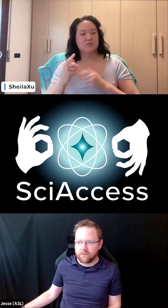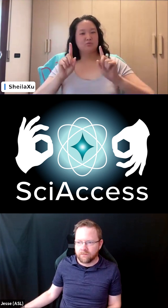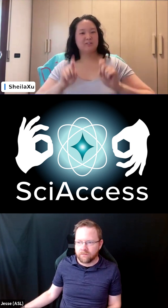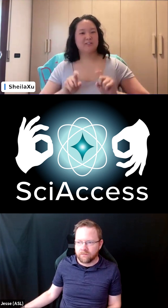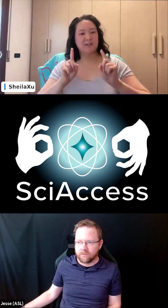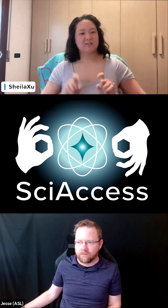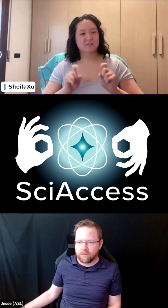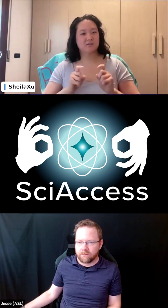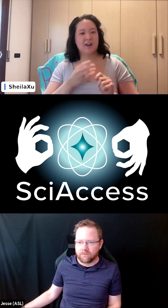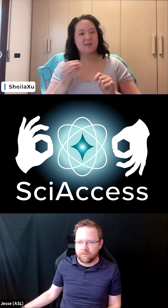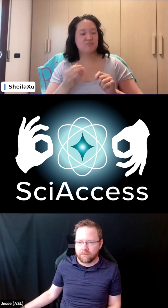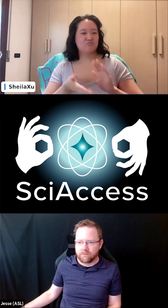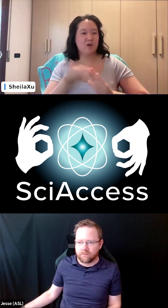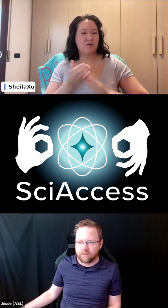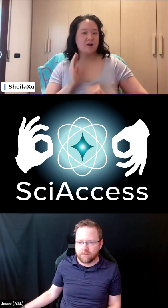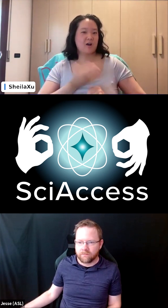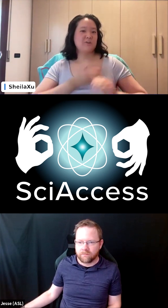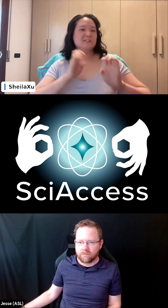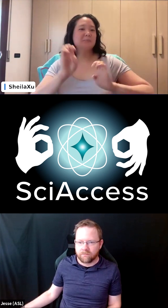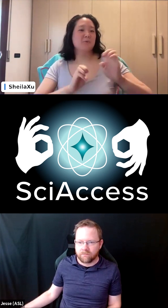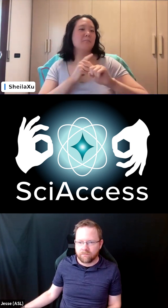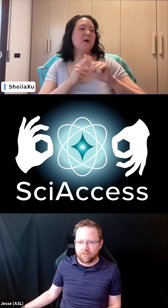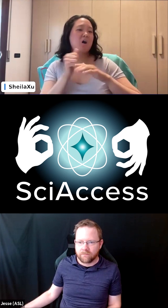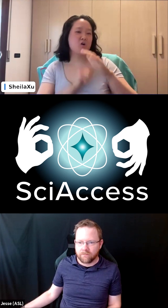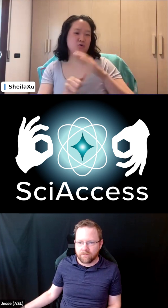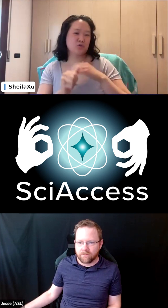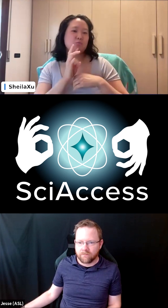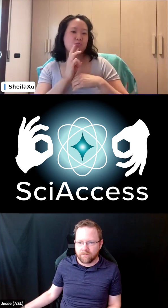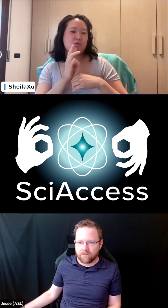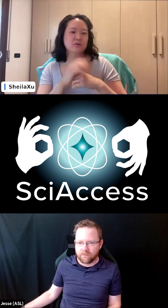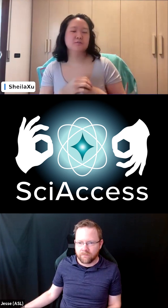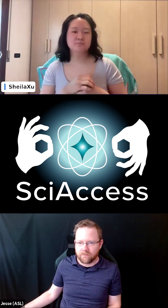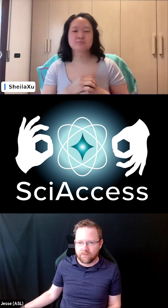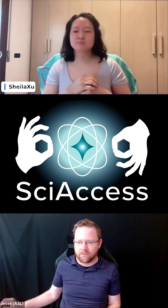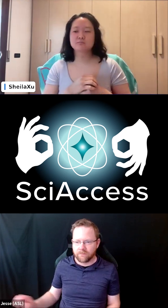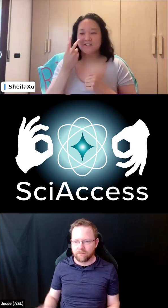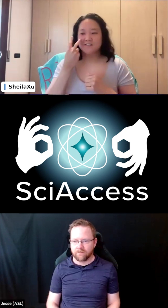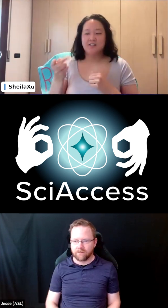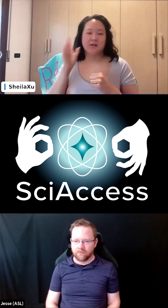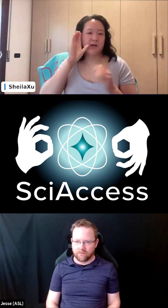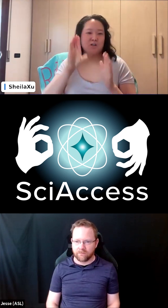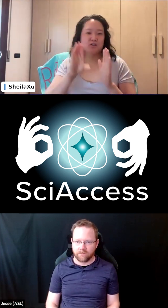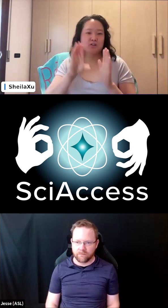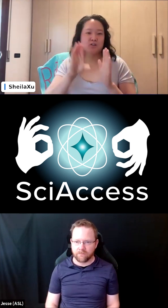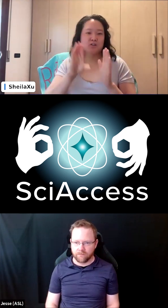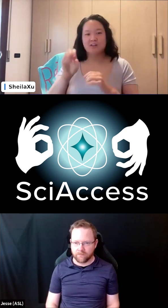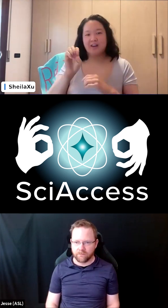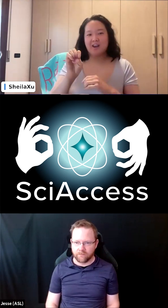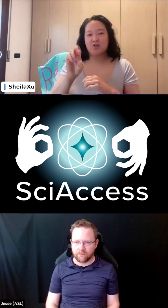experiment because all of that happened underwater. That's the picture you see on your screen here today.